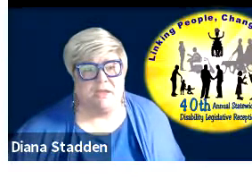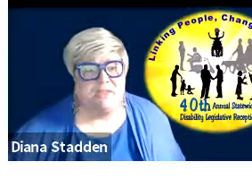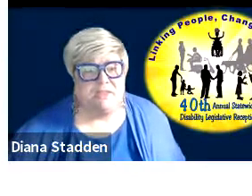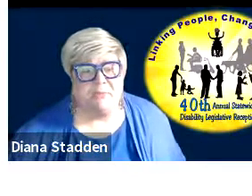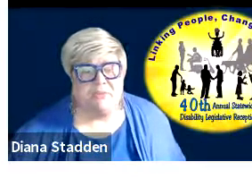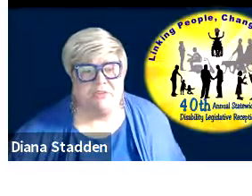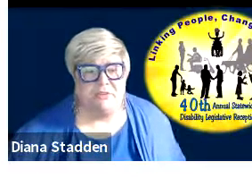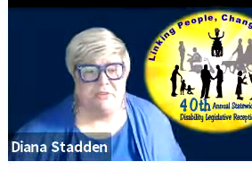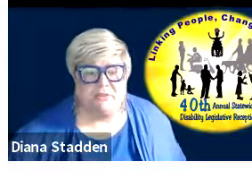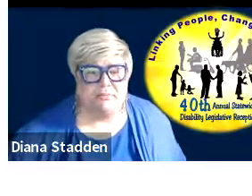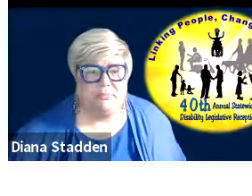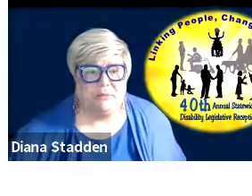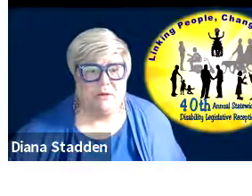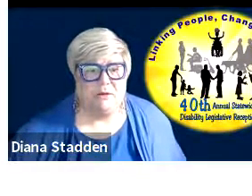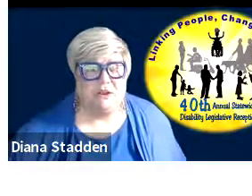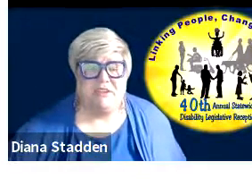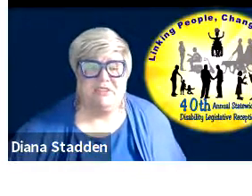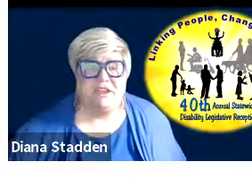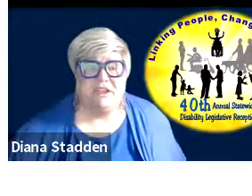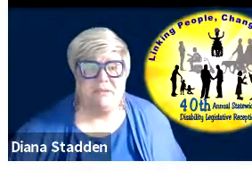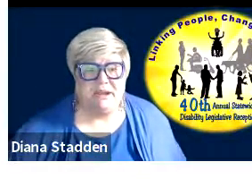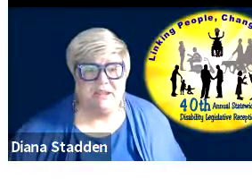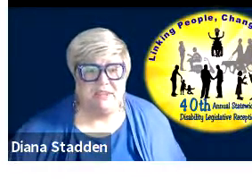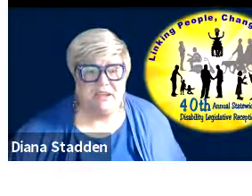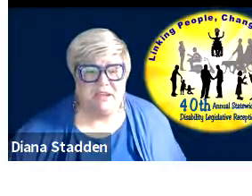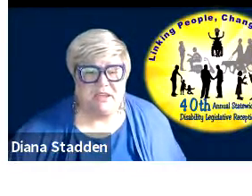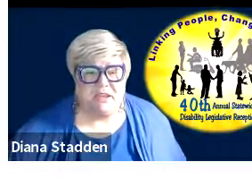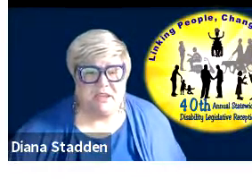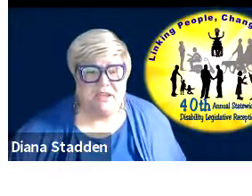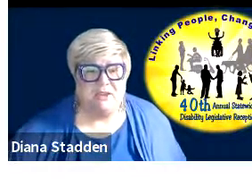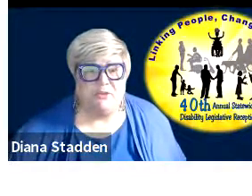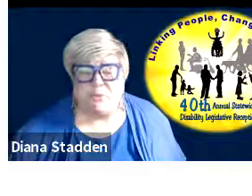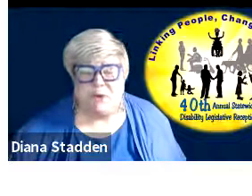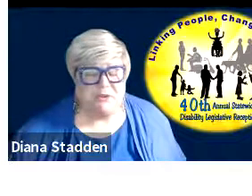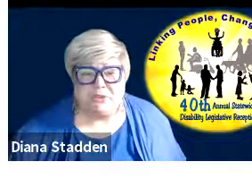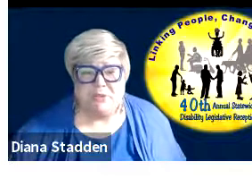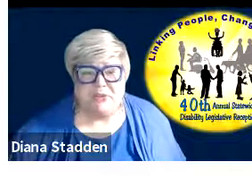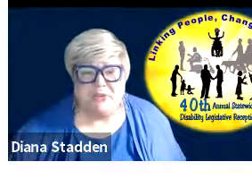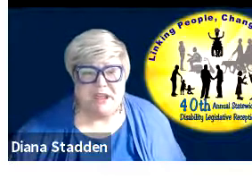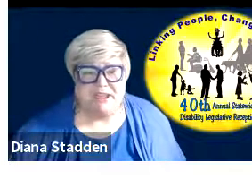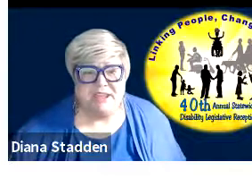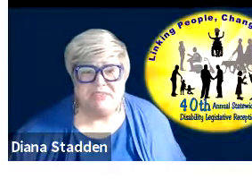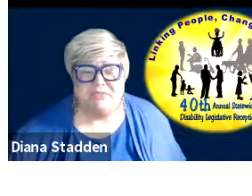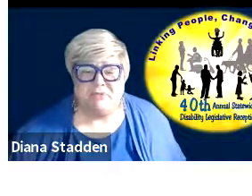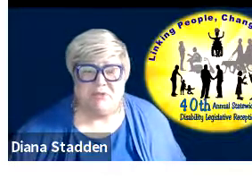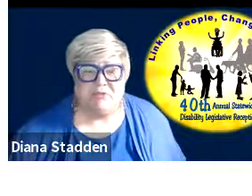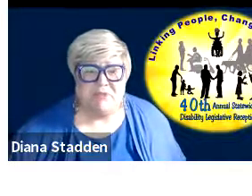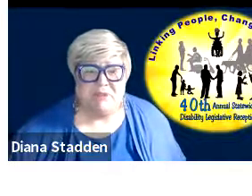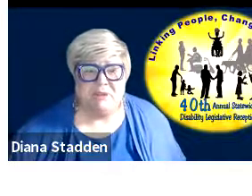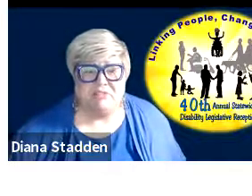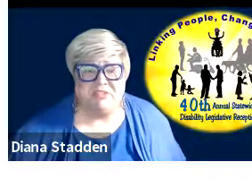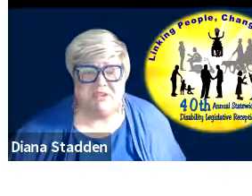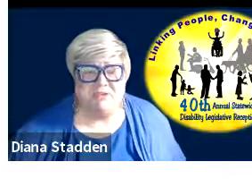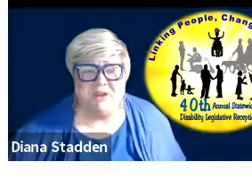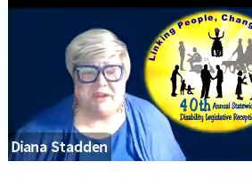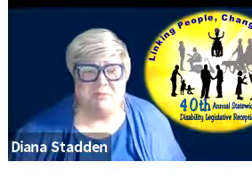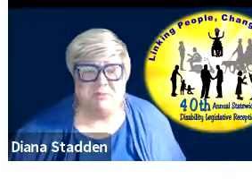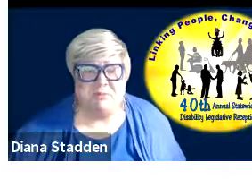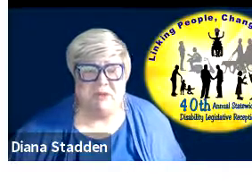Diana Stadden: I think that was heartbreaking to anybody listening, thank you for what you do with your eight kids and for all the families that you're trying to help as well.